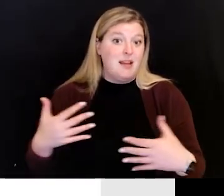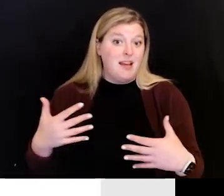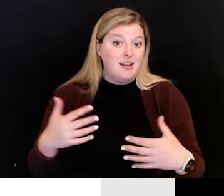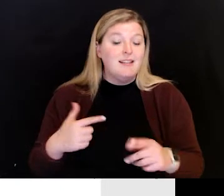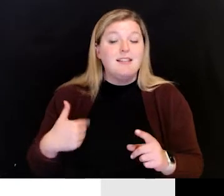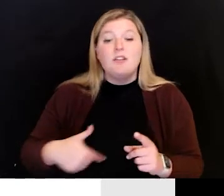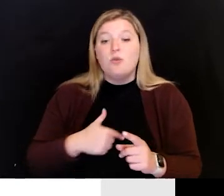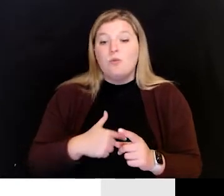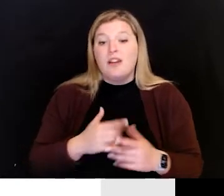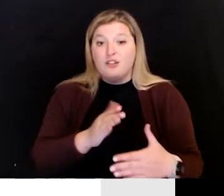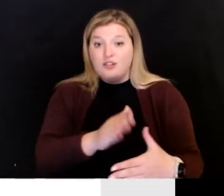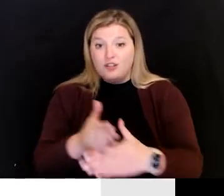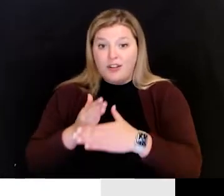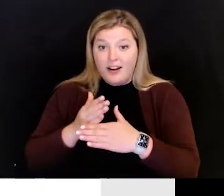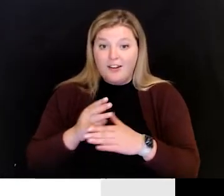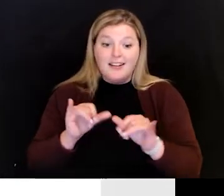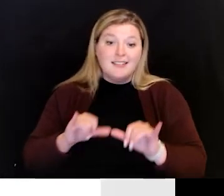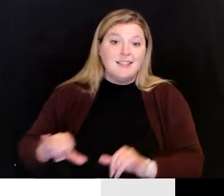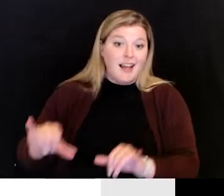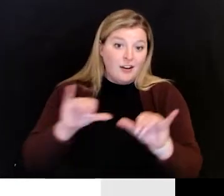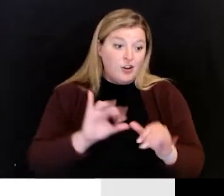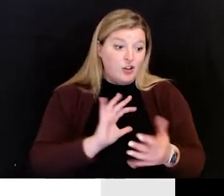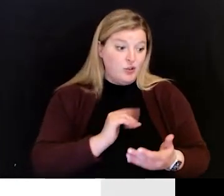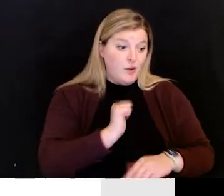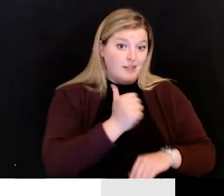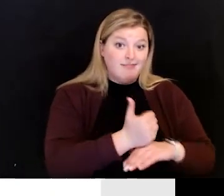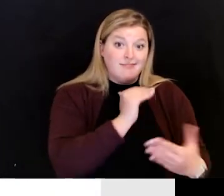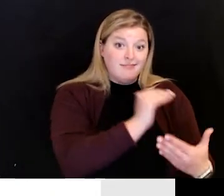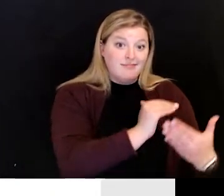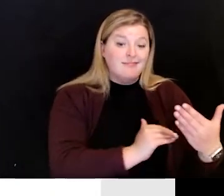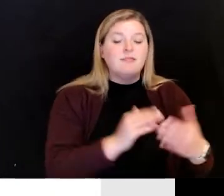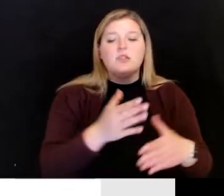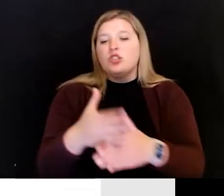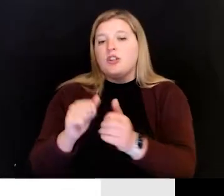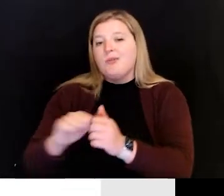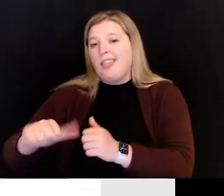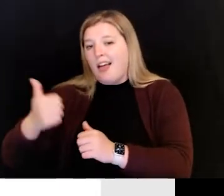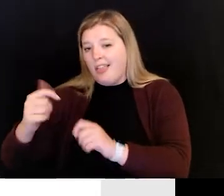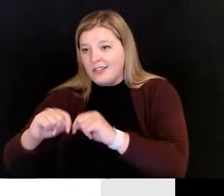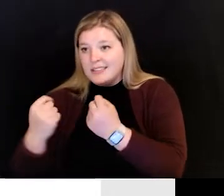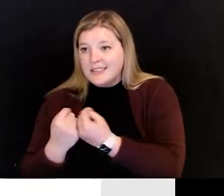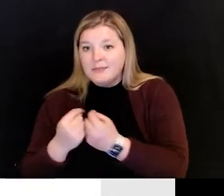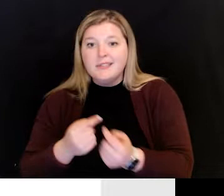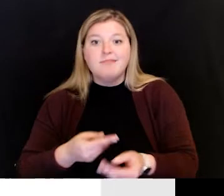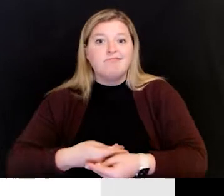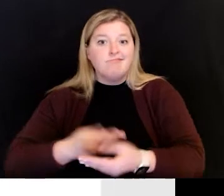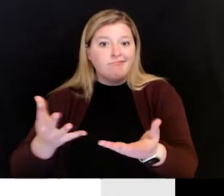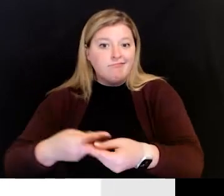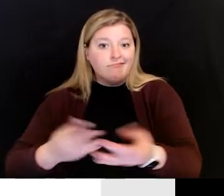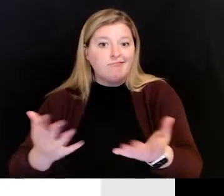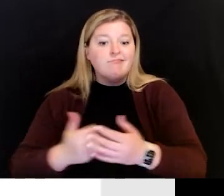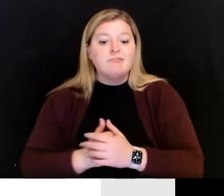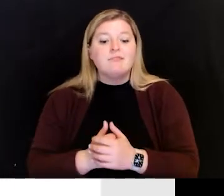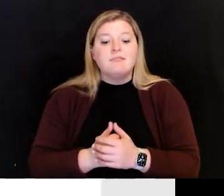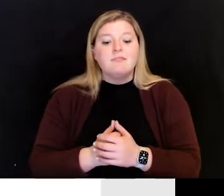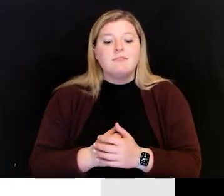that we created with other teams and other groups. We're trying to create reusable requirements